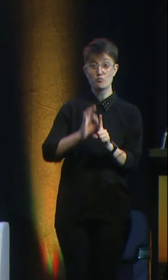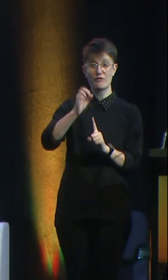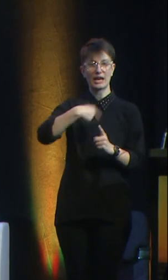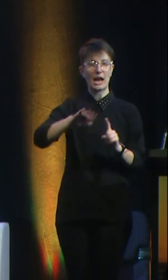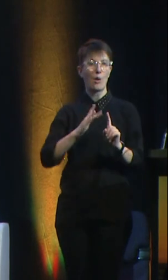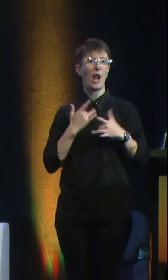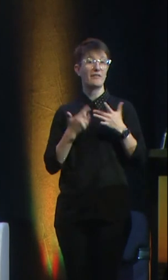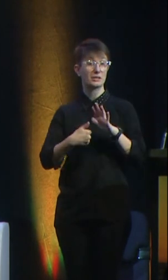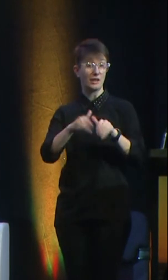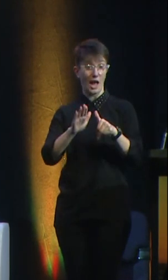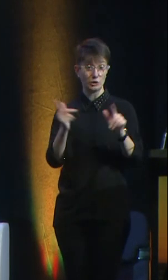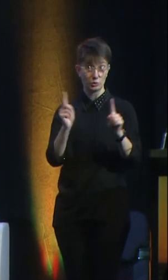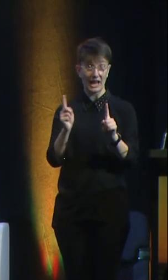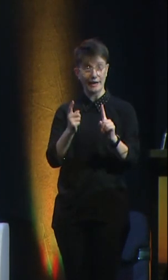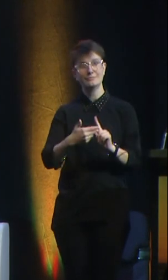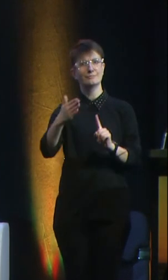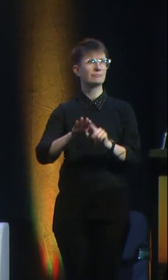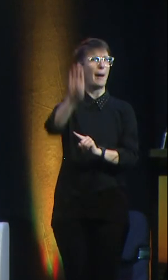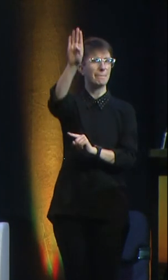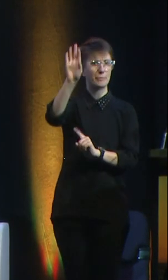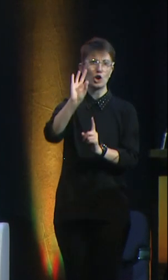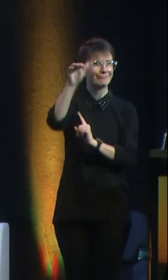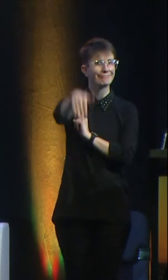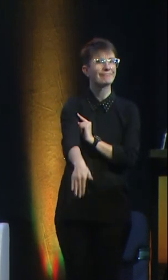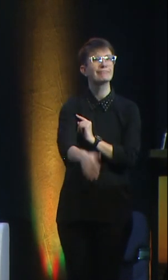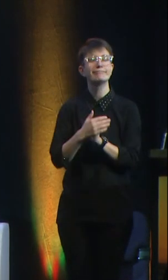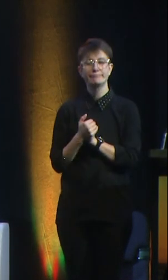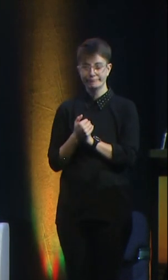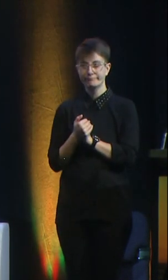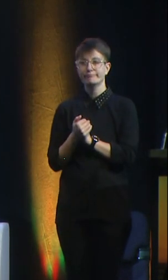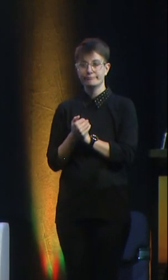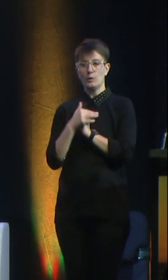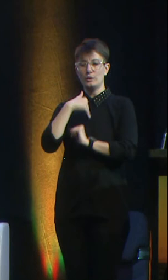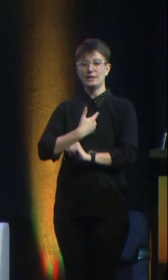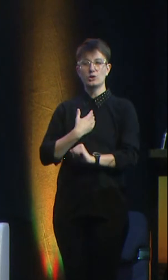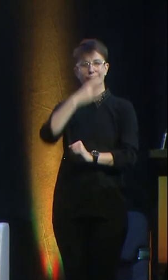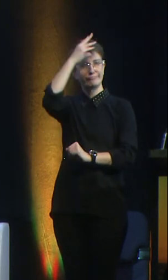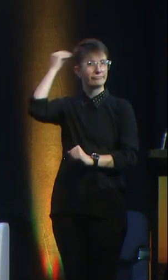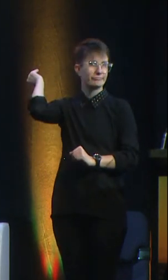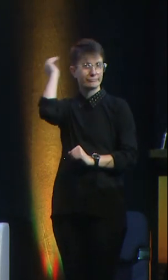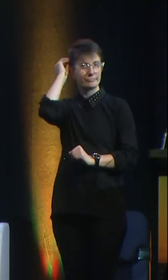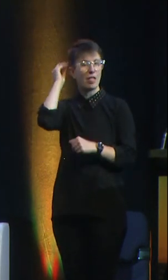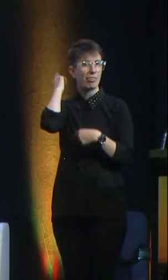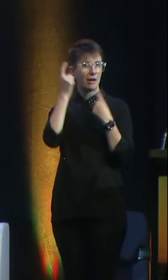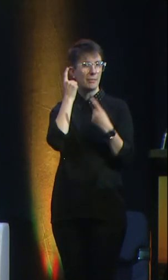backdrop and remind ourselves as we go forward and think about what it is that our vision